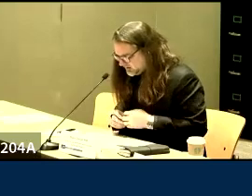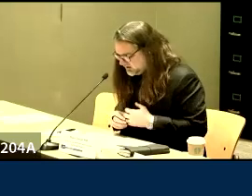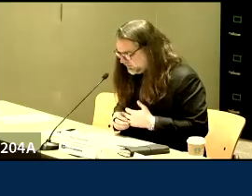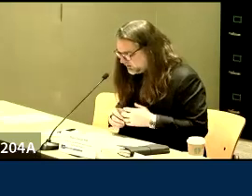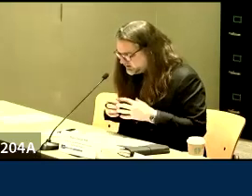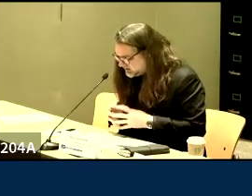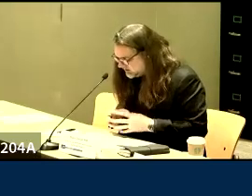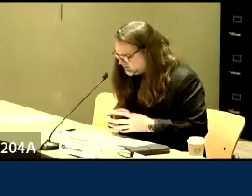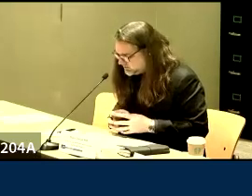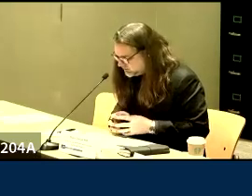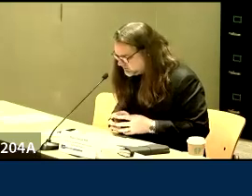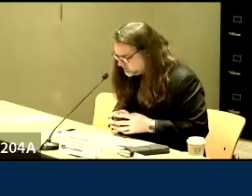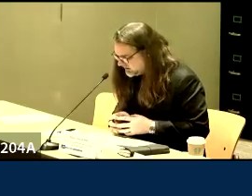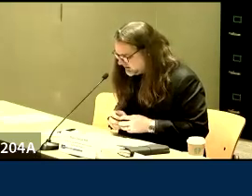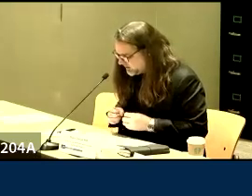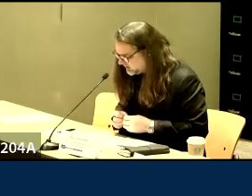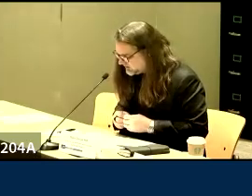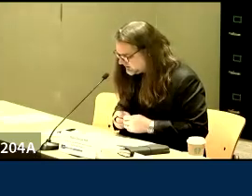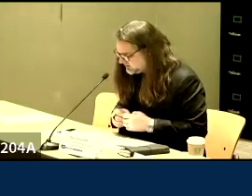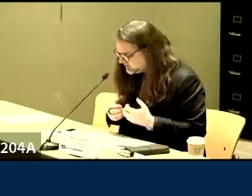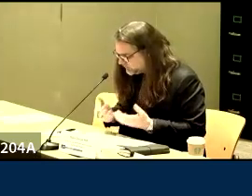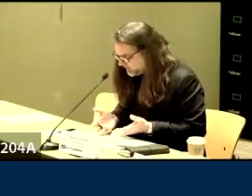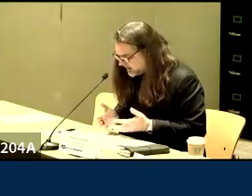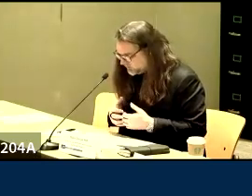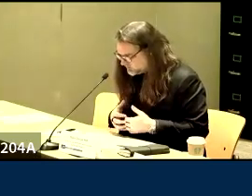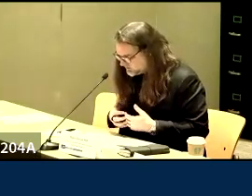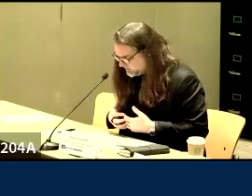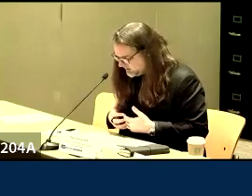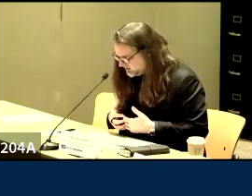CFA will continue to use new data and modeling techniques to improve accuracy and speed.